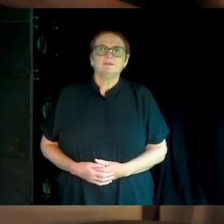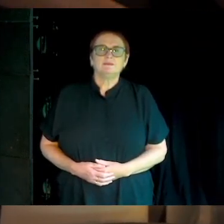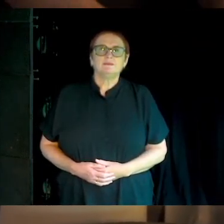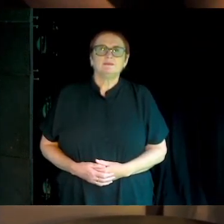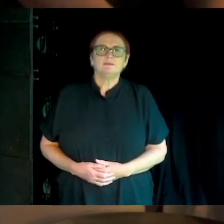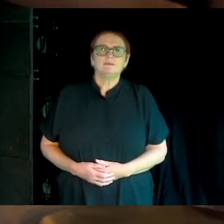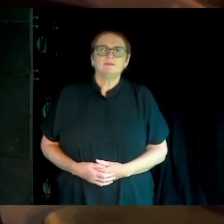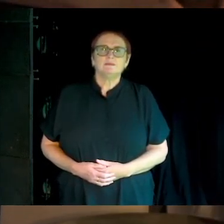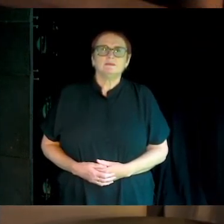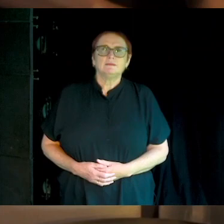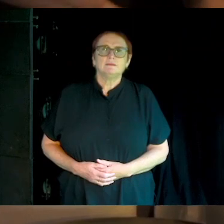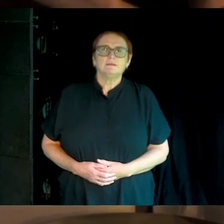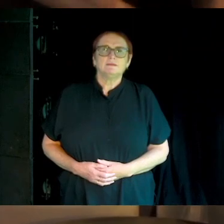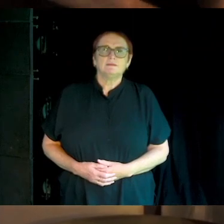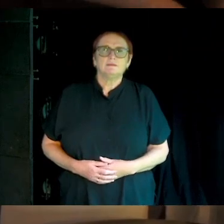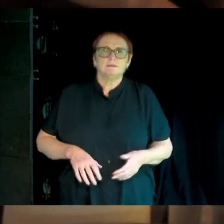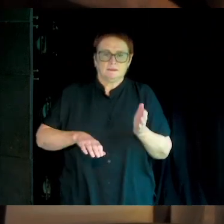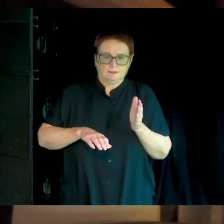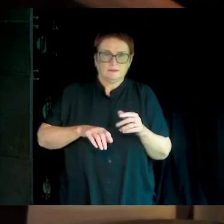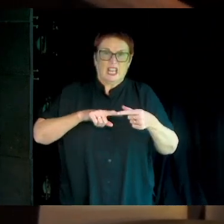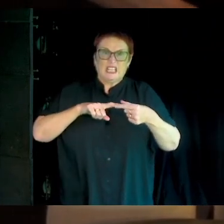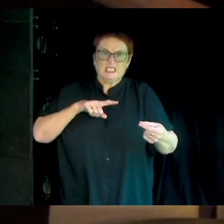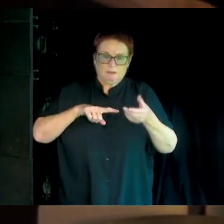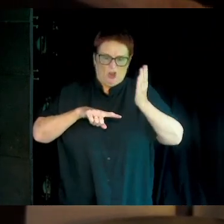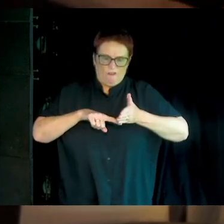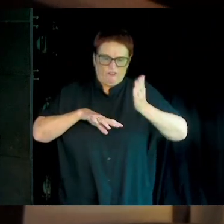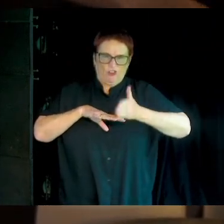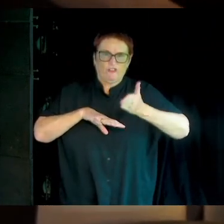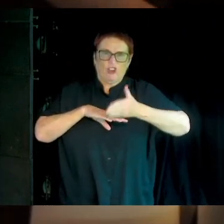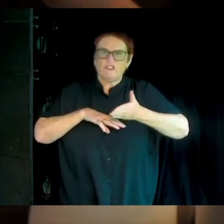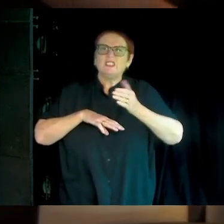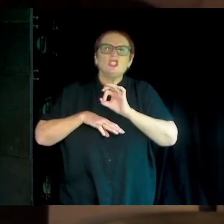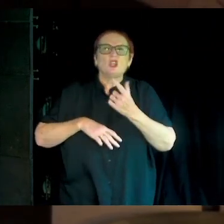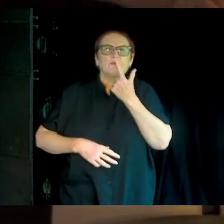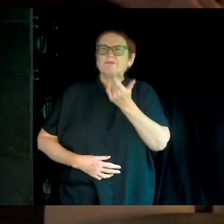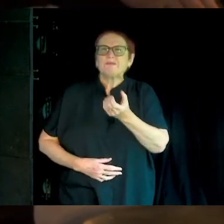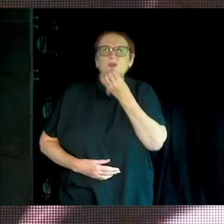the tips have to be cut away because they are not going to it's not going to be nice during